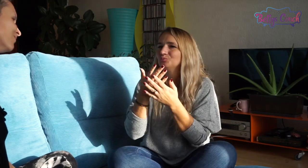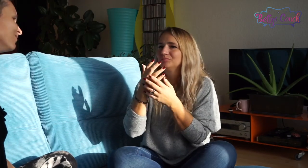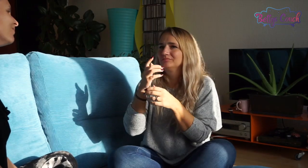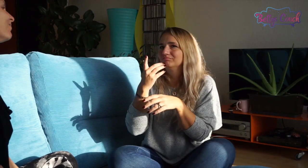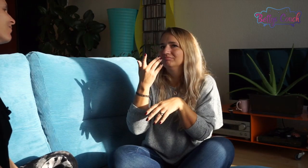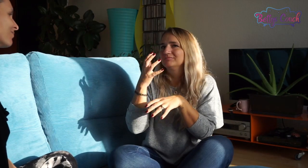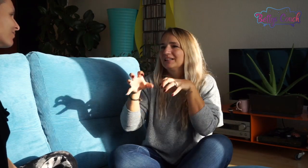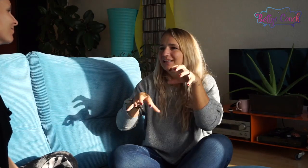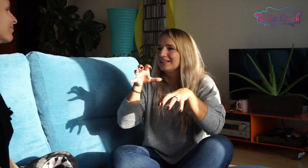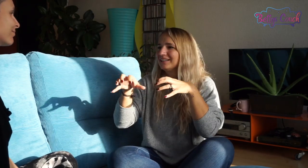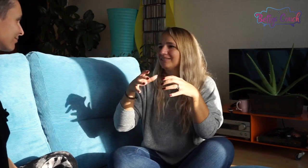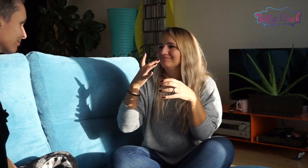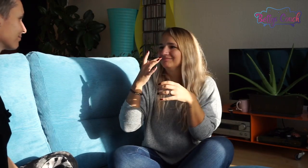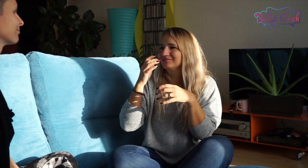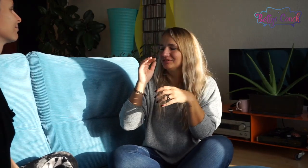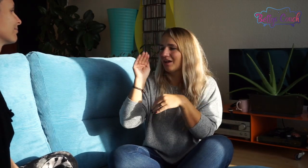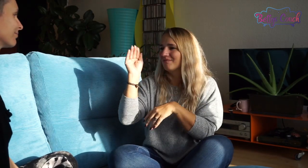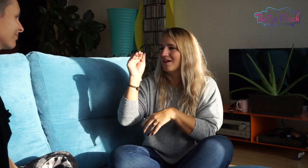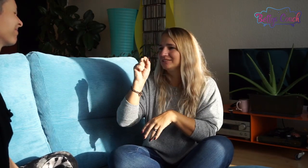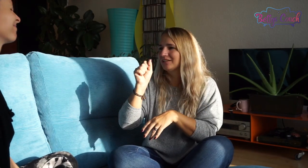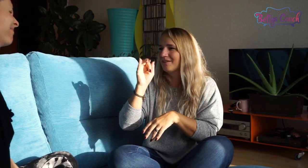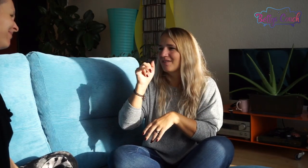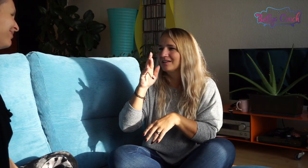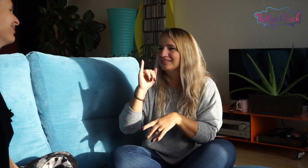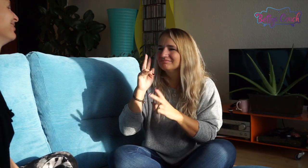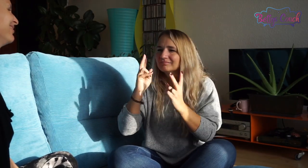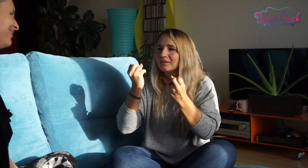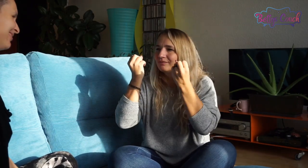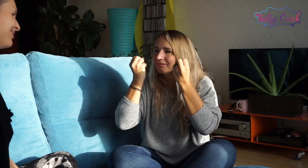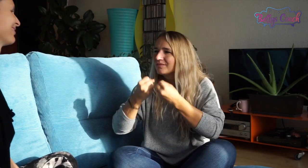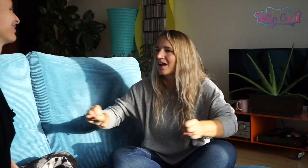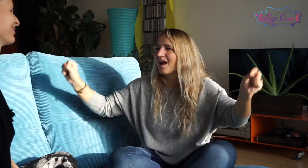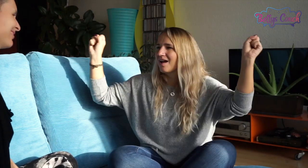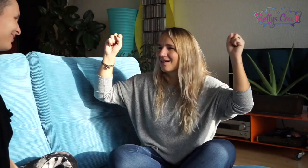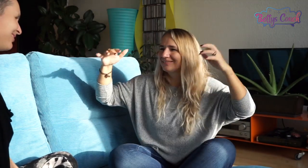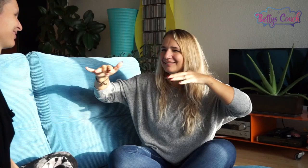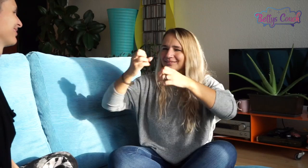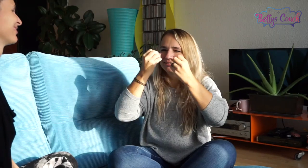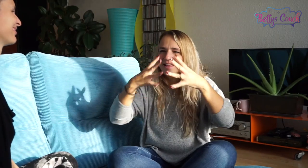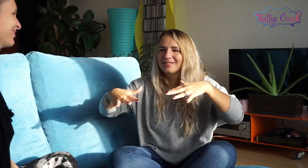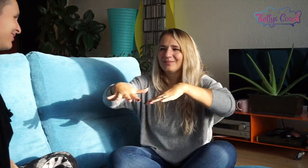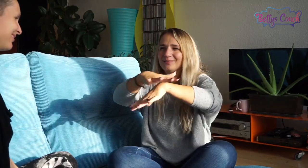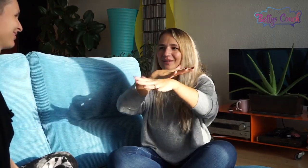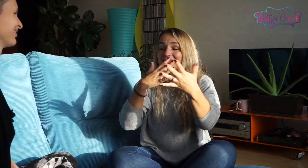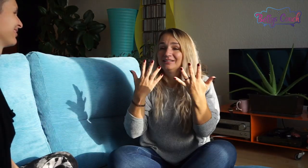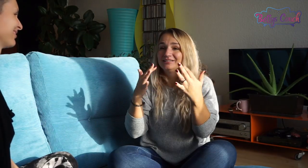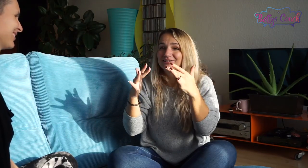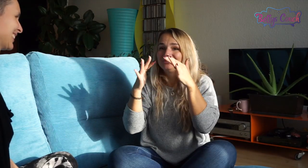The animals in freedom that I saw on a safari, the nature there overwhelmed me.